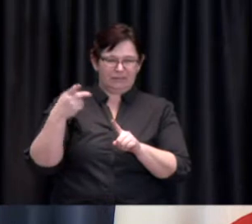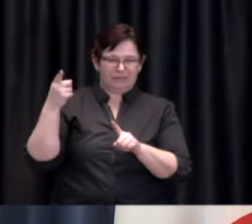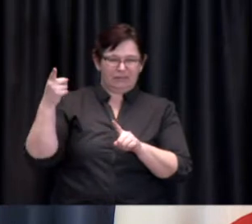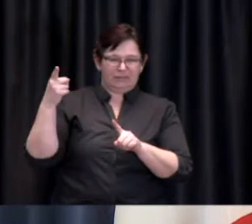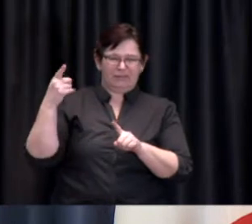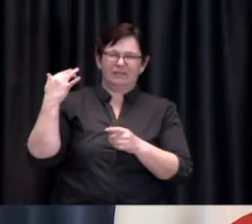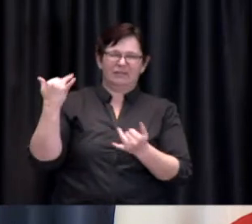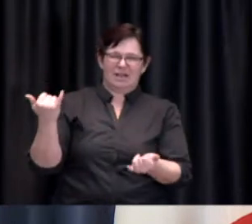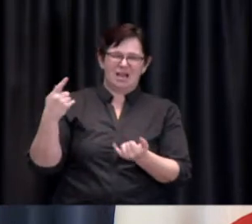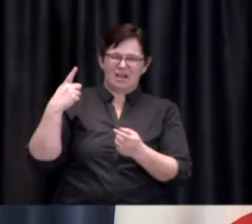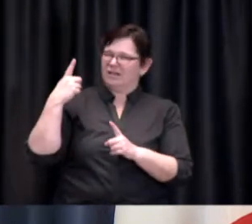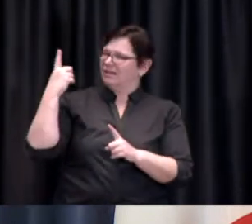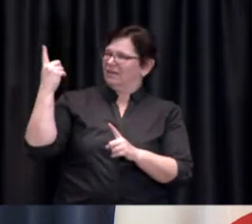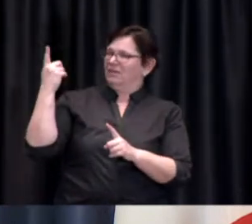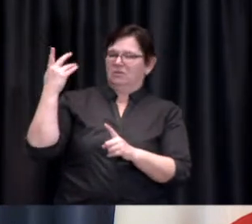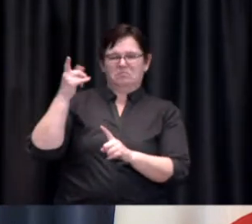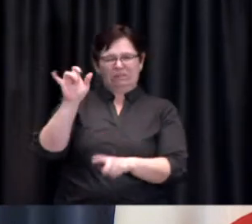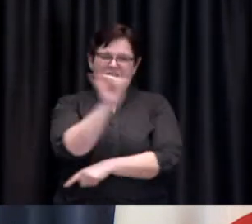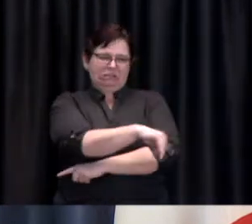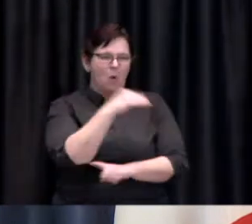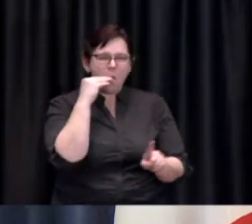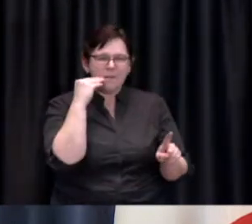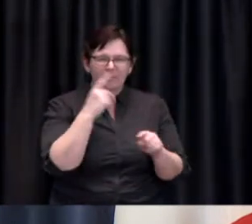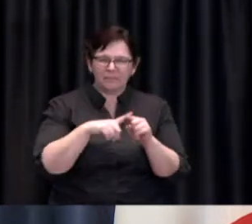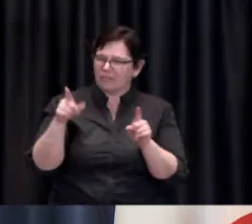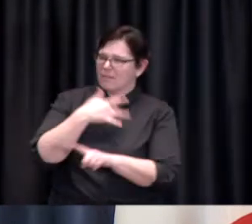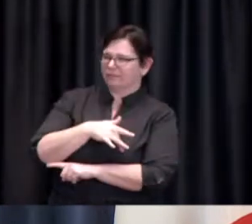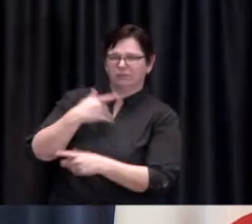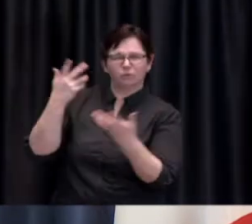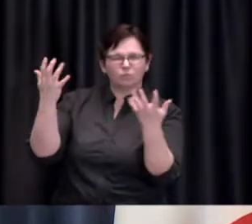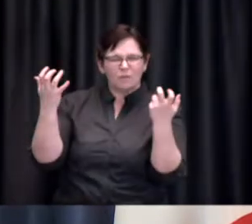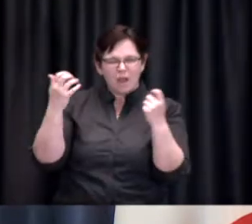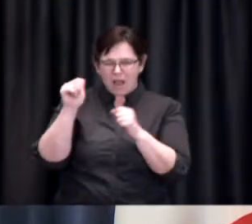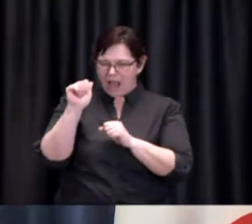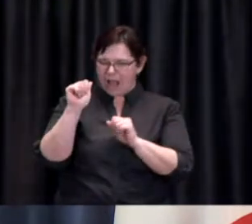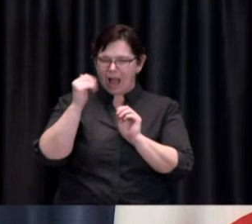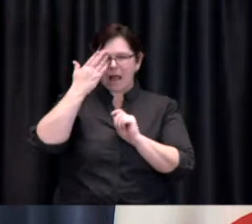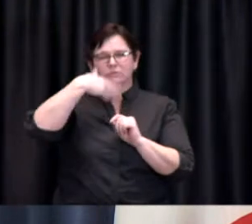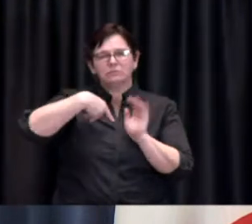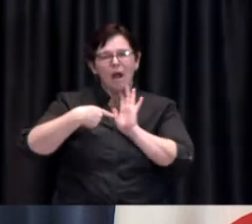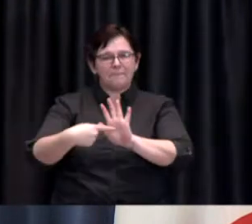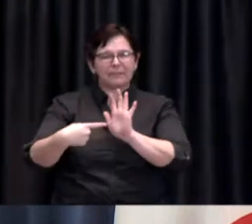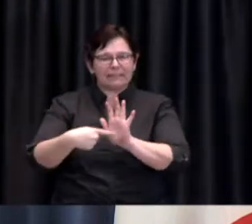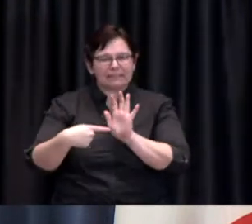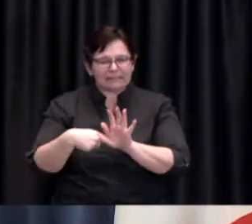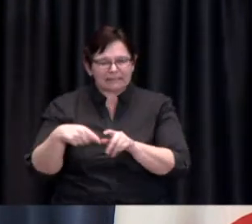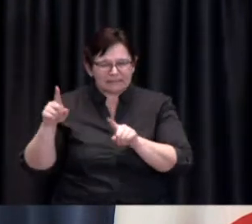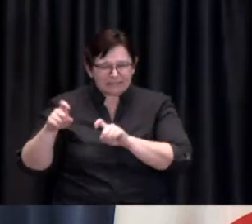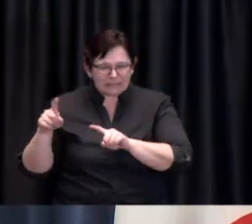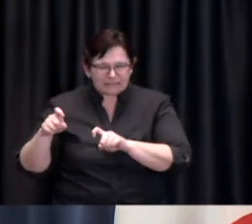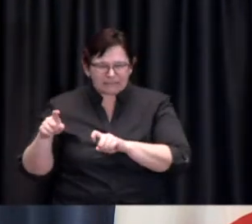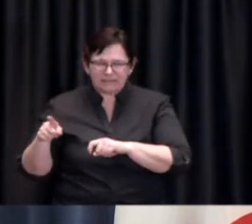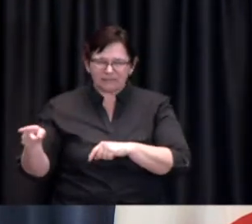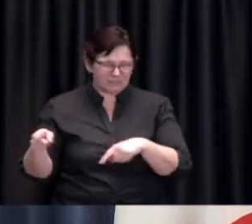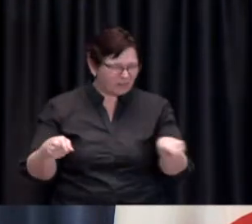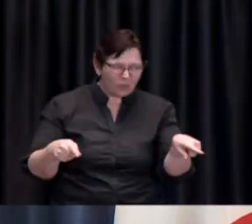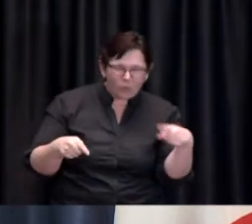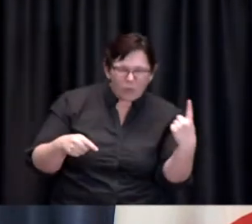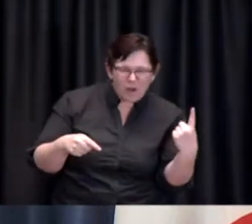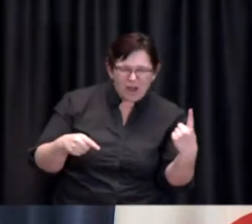is public health considering scaling that back to two symptoms or something different? Dr. de Villa: No and in fact my understanding is that the province has has